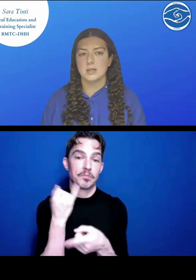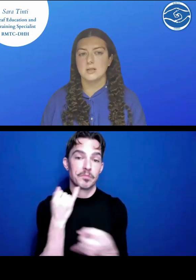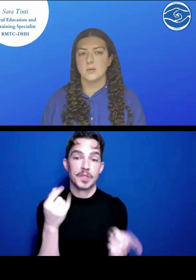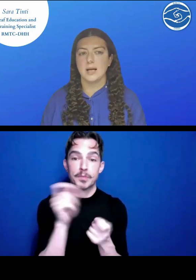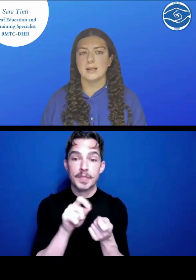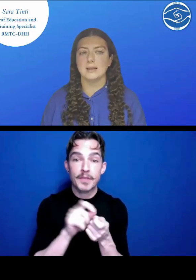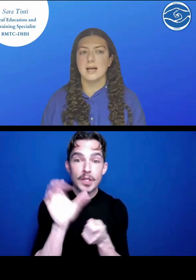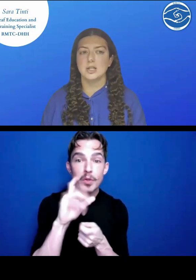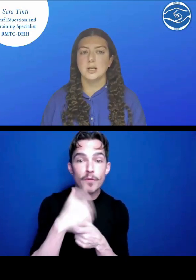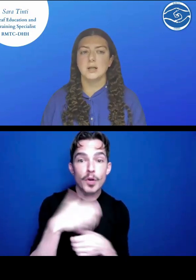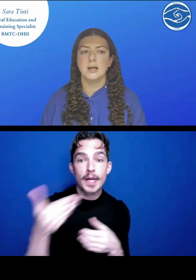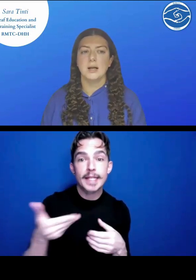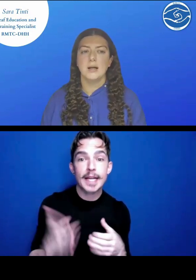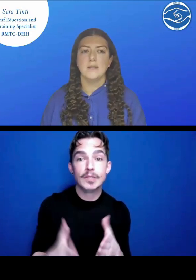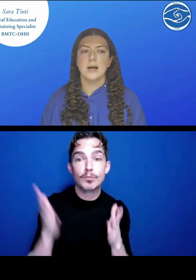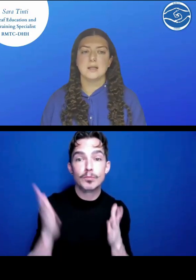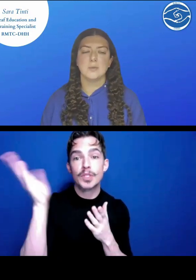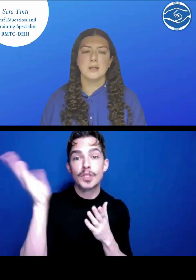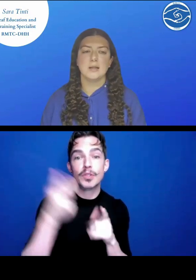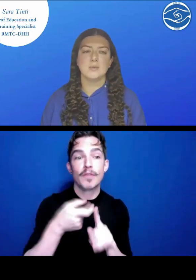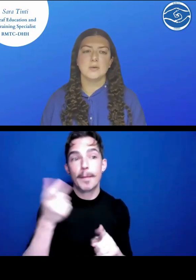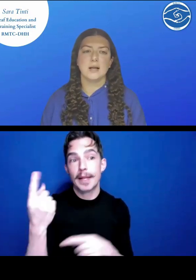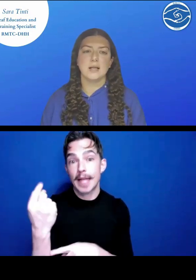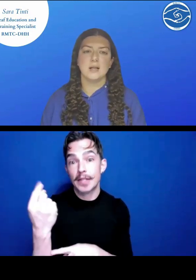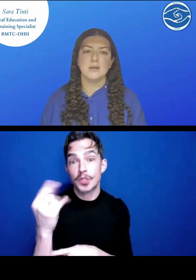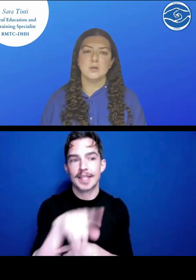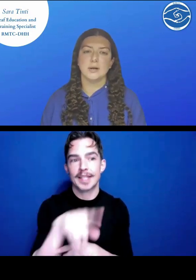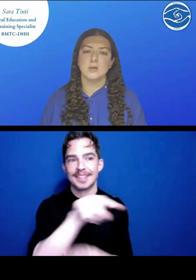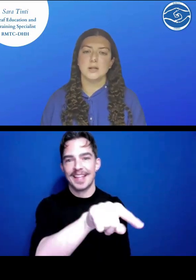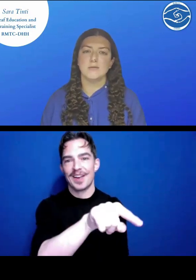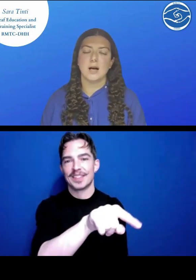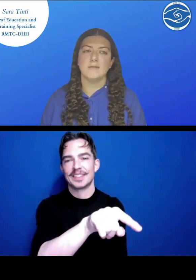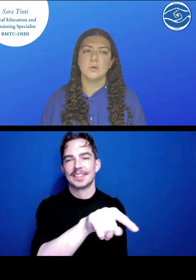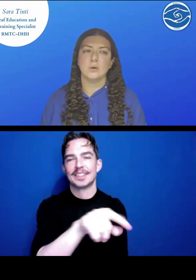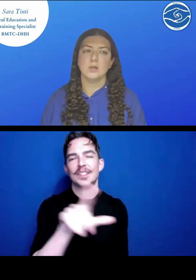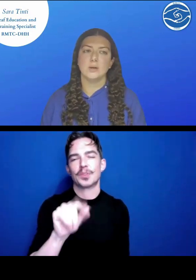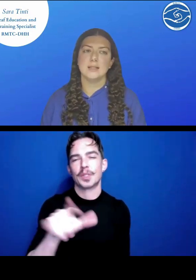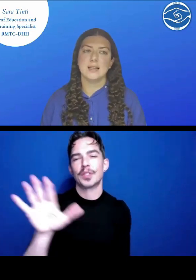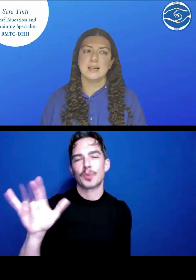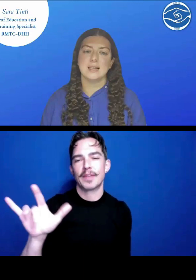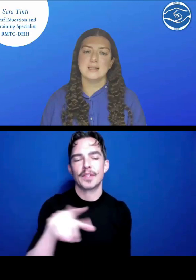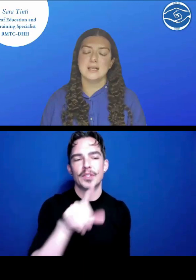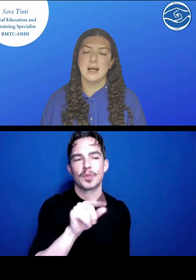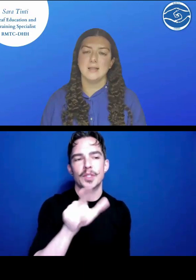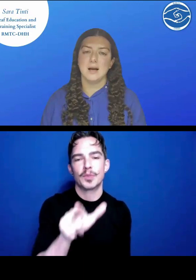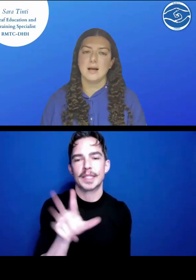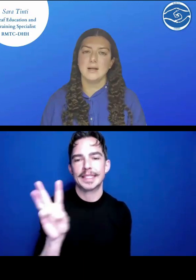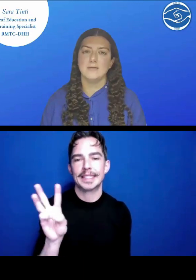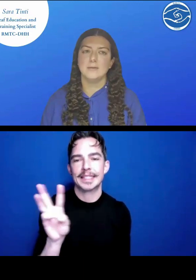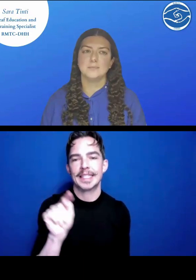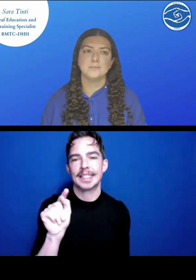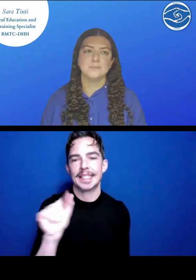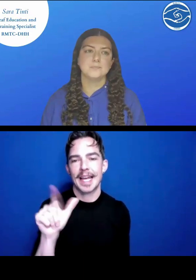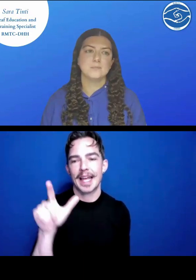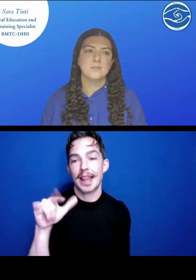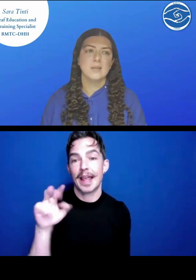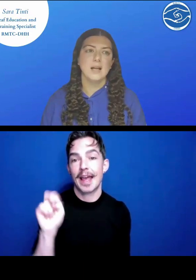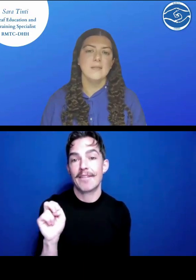presenters that we had last year, that's going to be this one right here, the 2025-2026 TA-Live!.